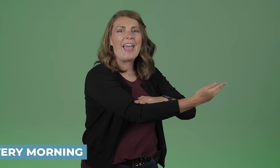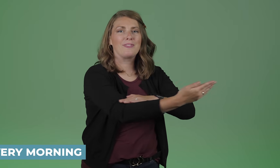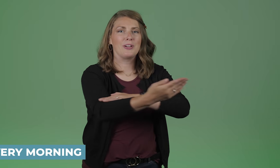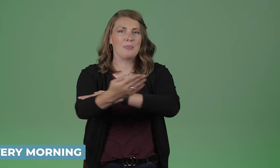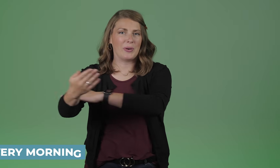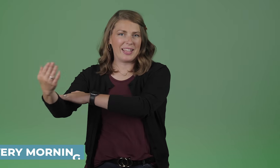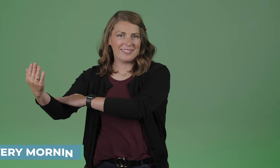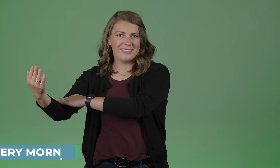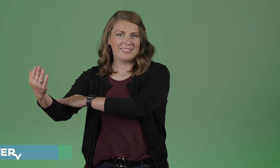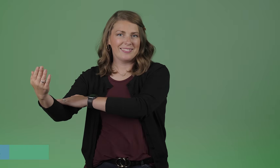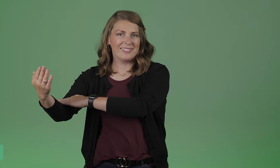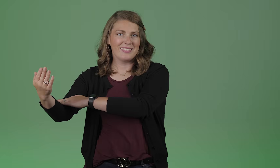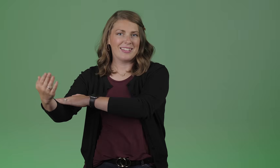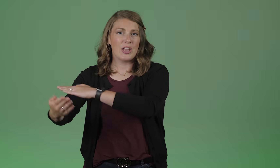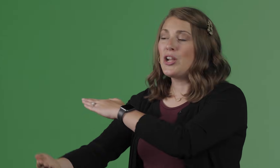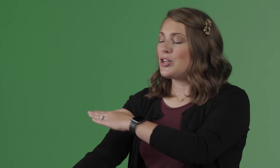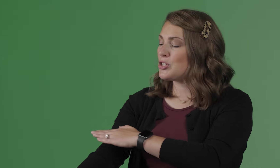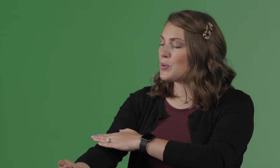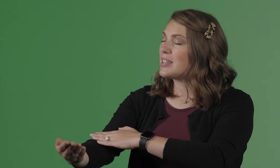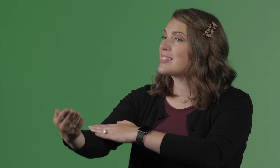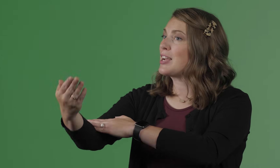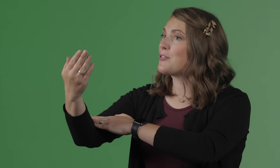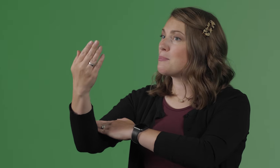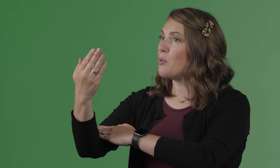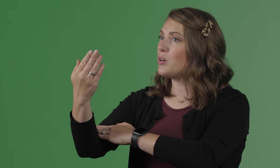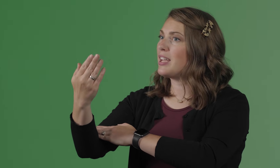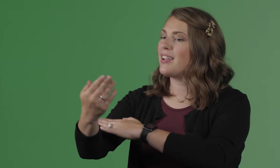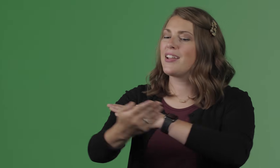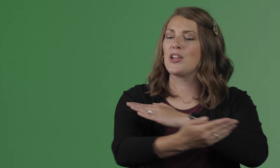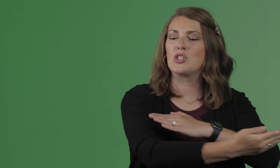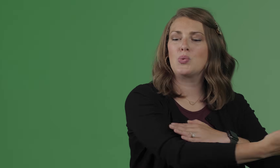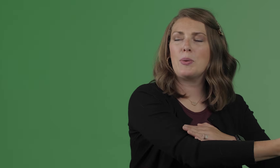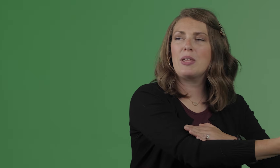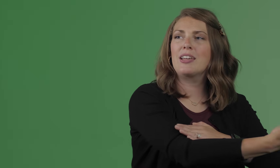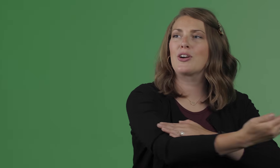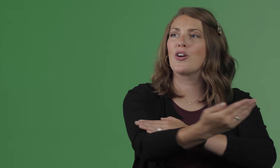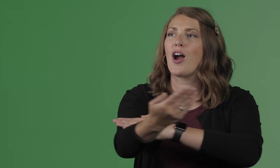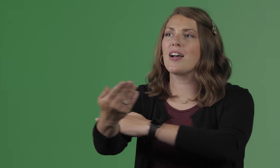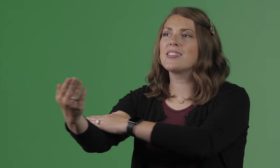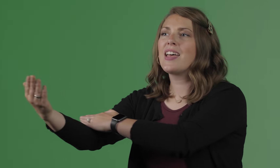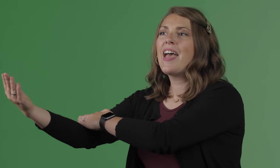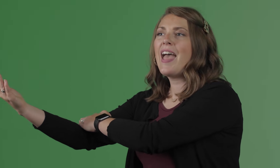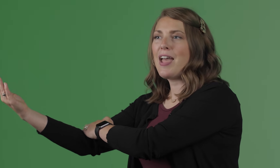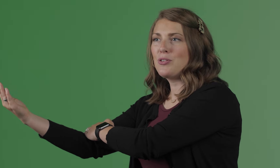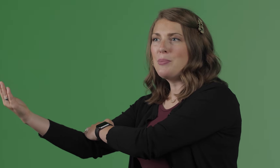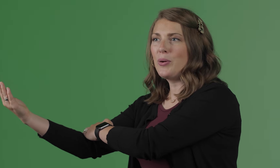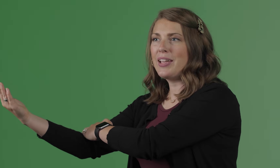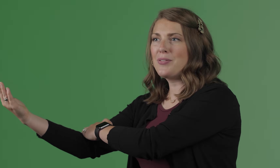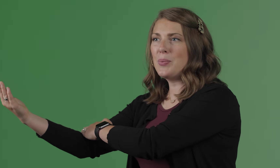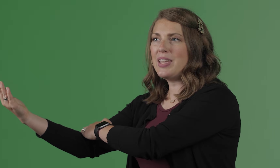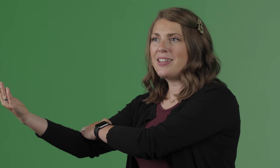every morning,' you're doing the sign for morning sweeping it across every morning of the week